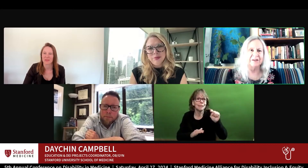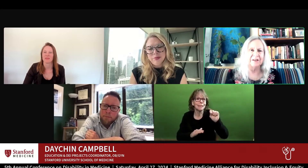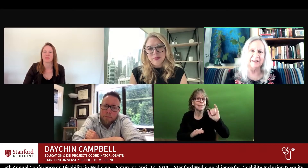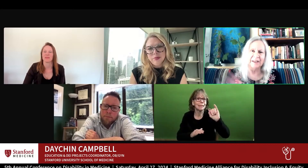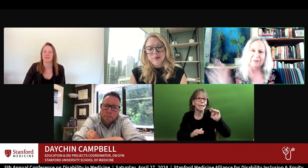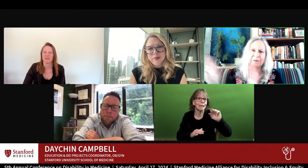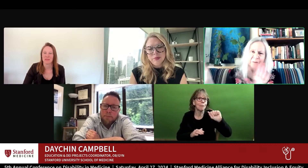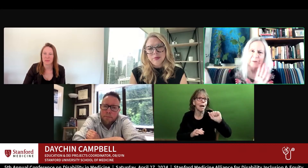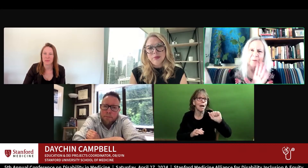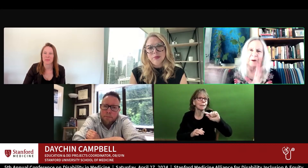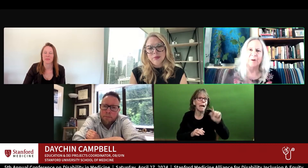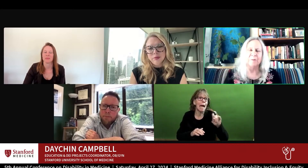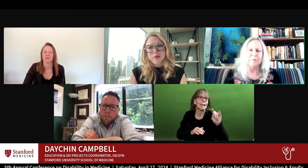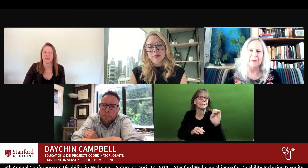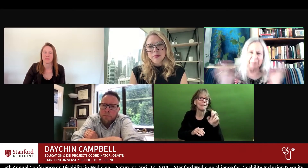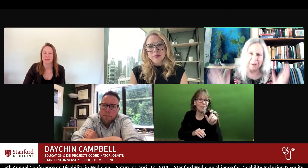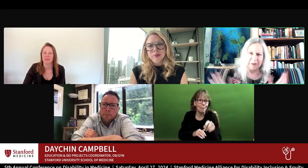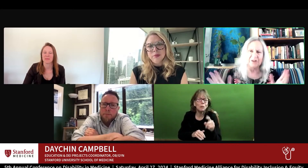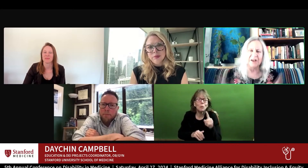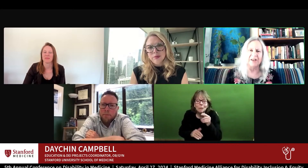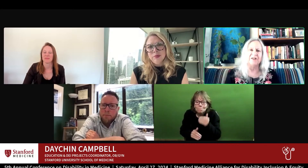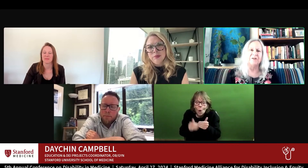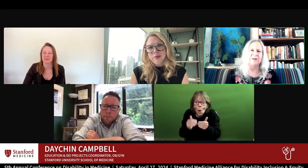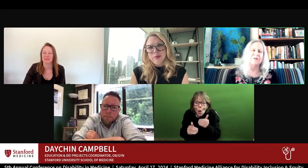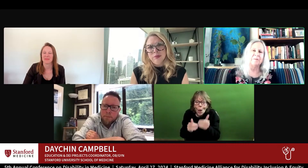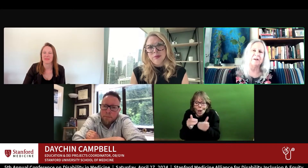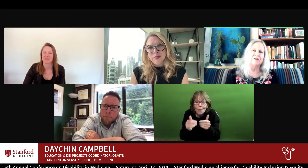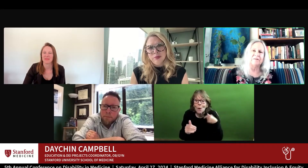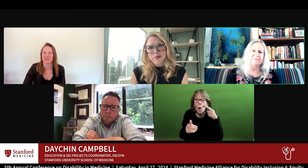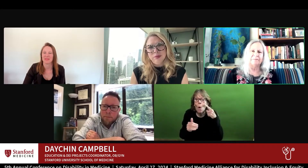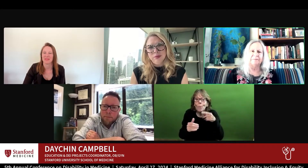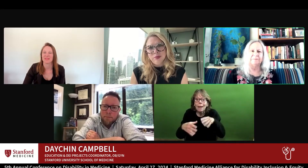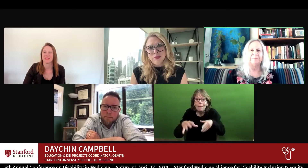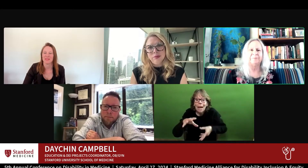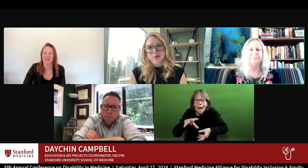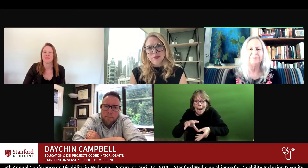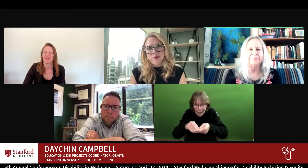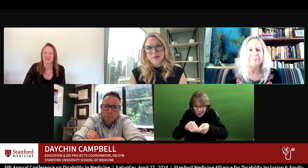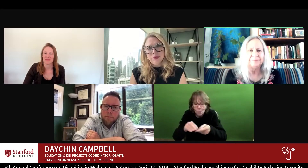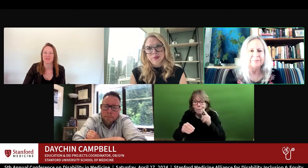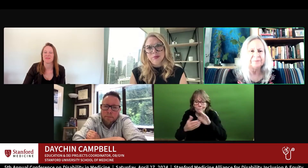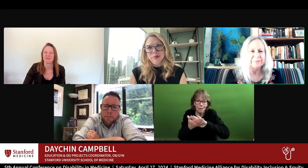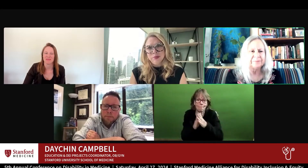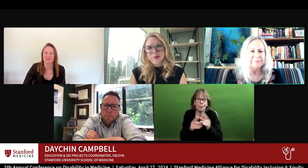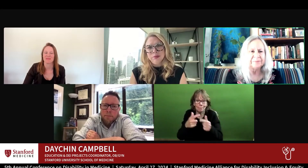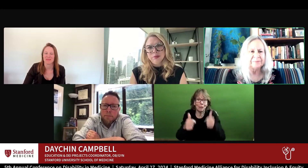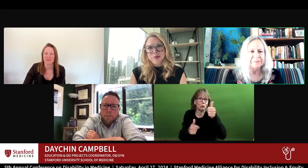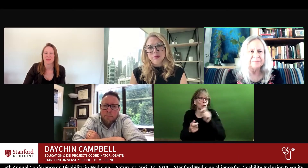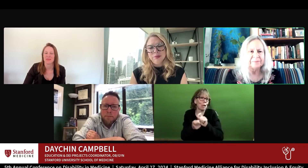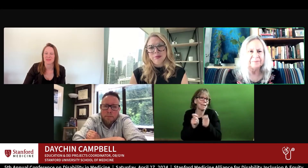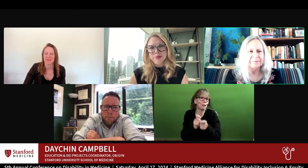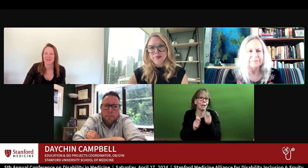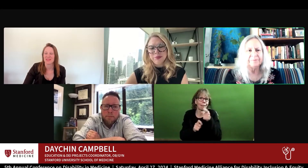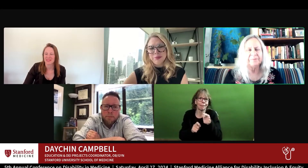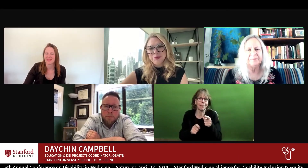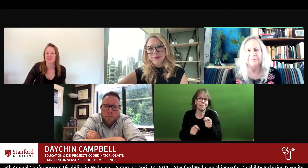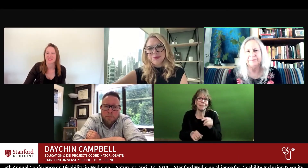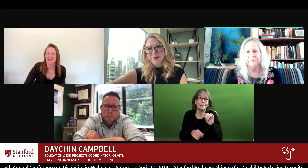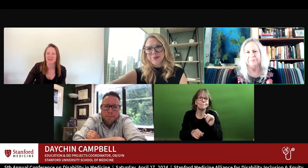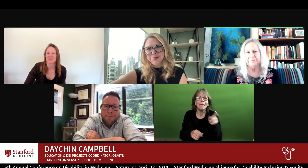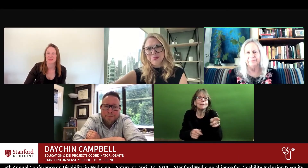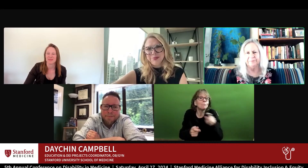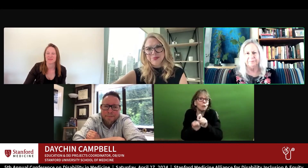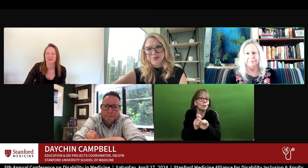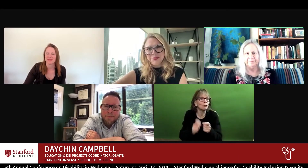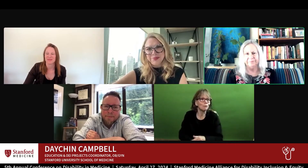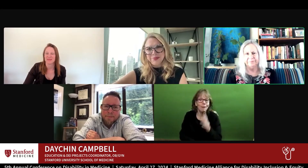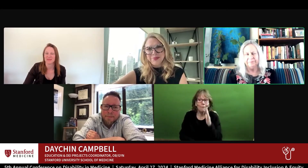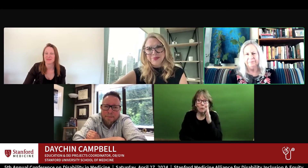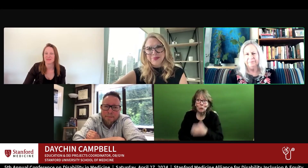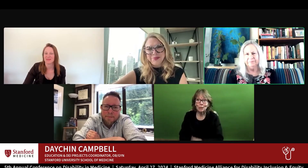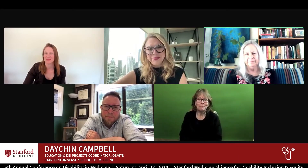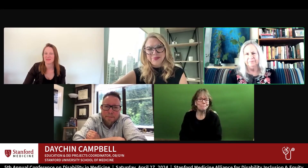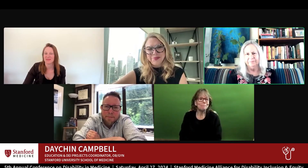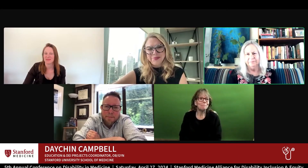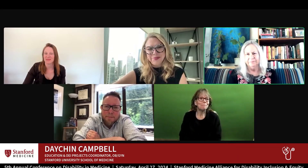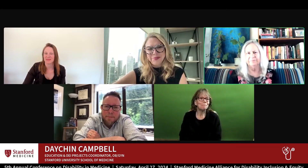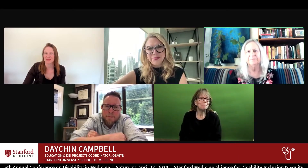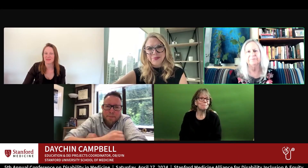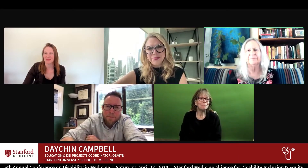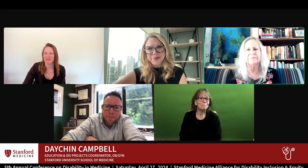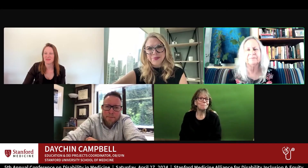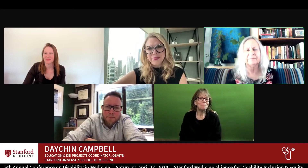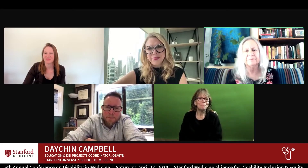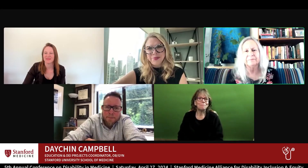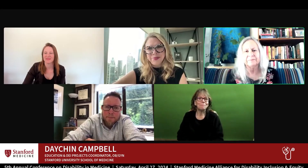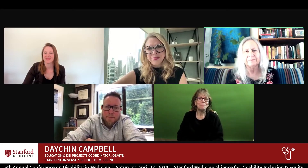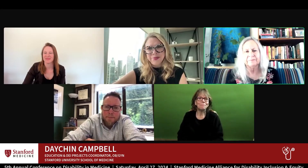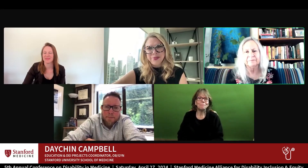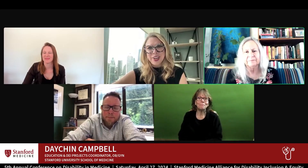to lead to what we hope would be a bigger change and transformation.